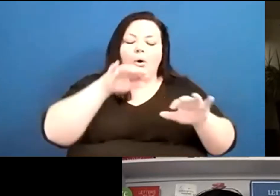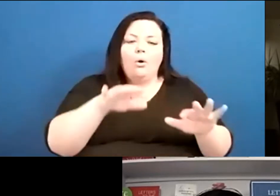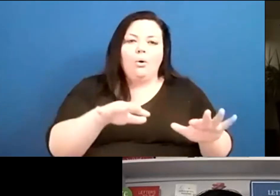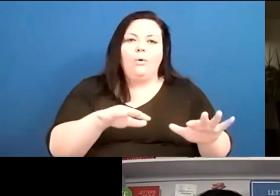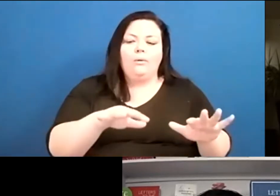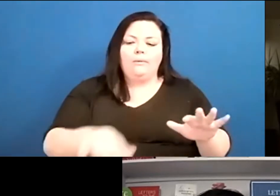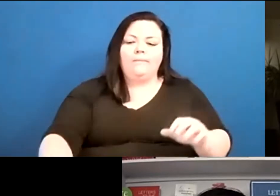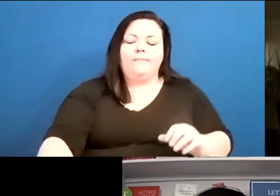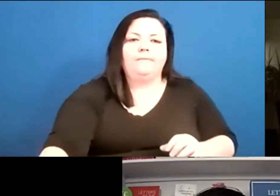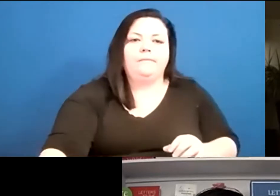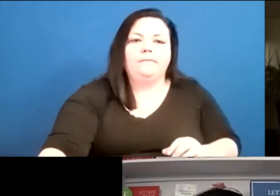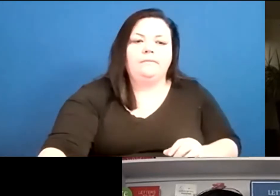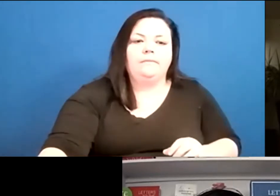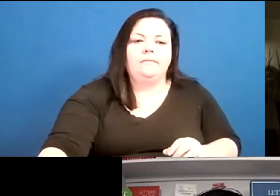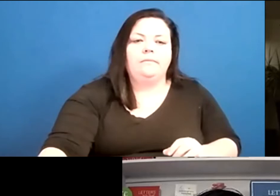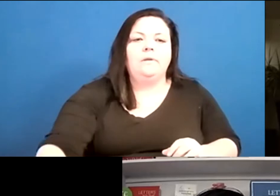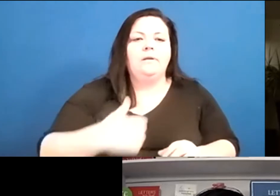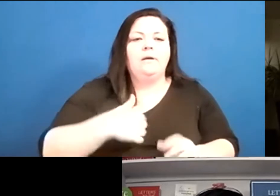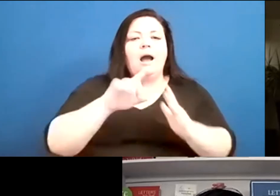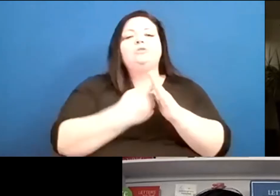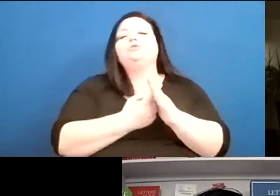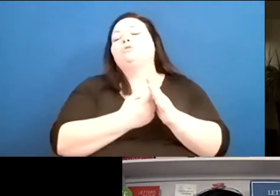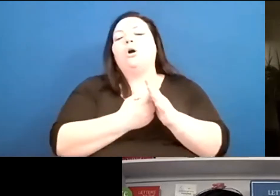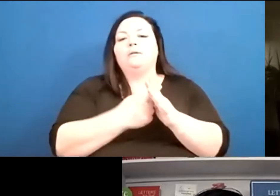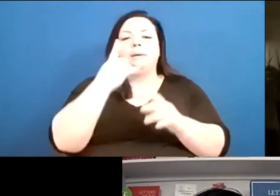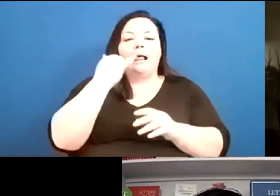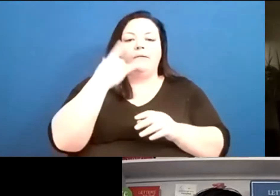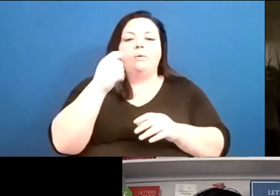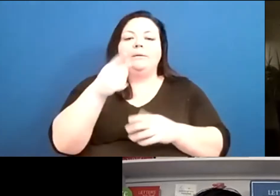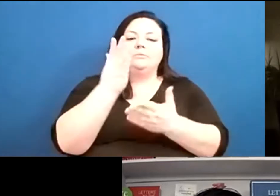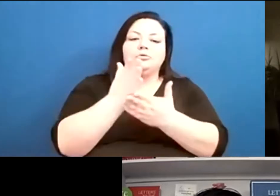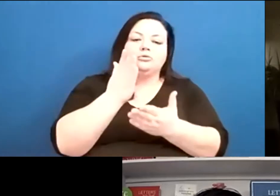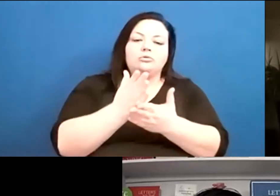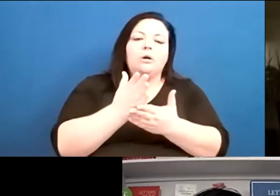I started for California, made a stop at the first place/ there was water. I